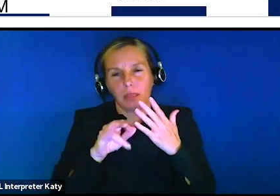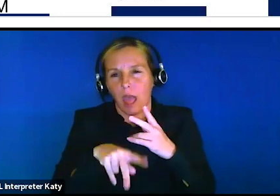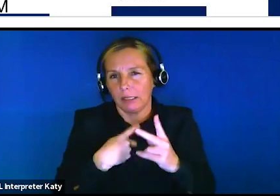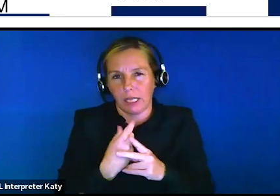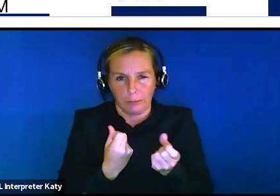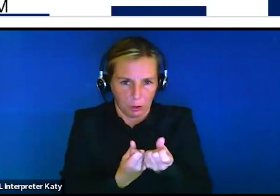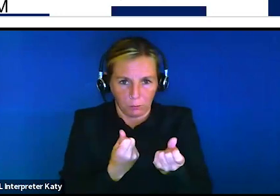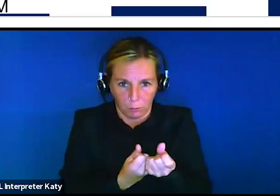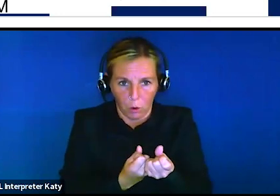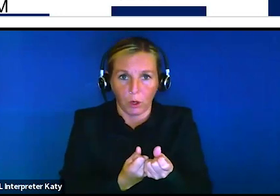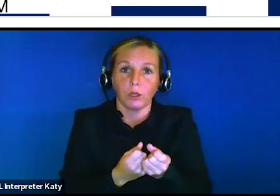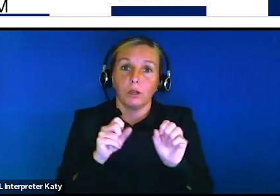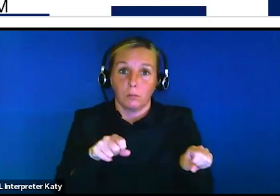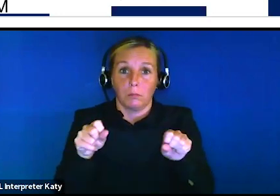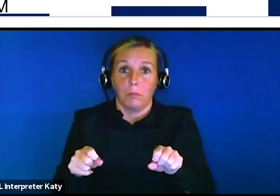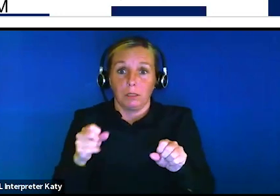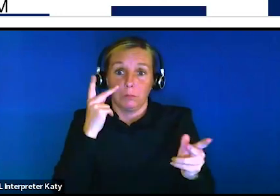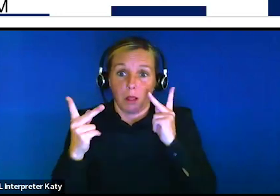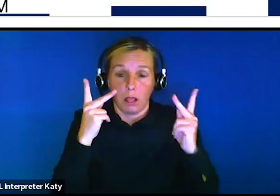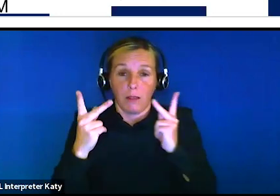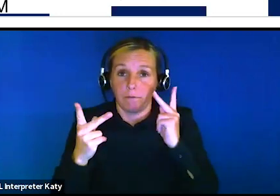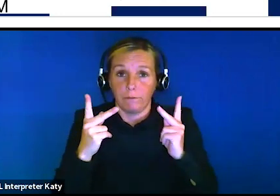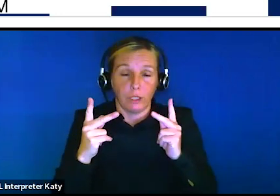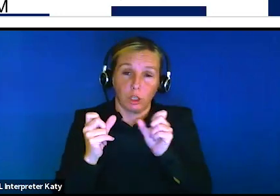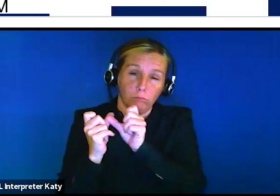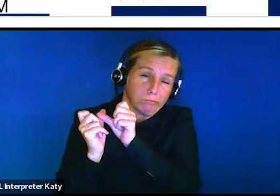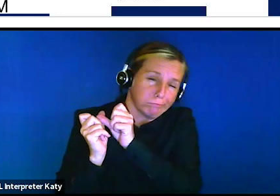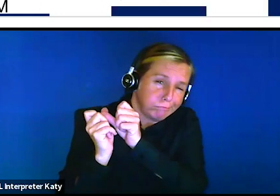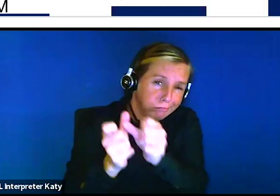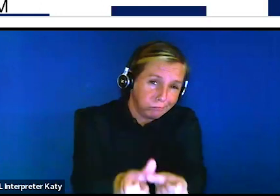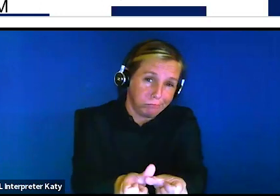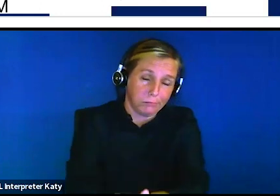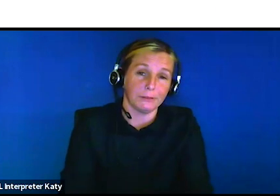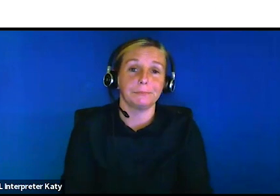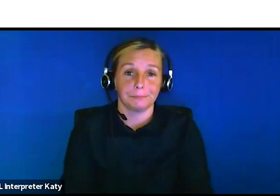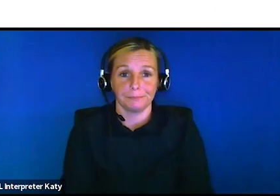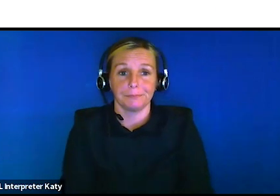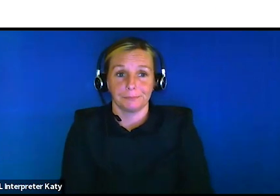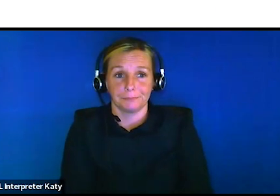in order to see this vision through for the long haul. Next slide.